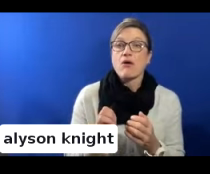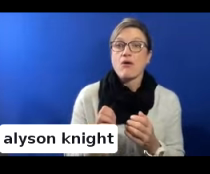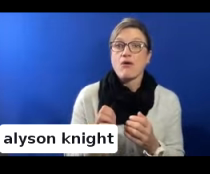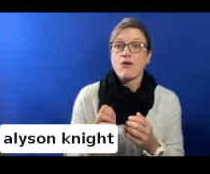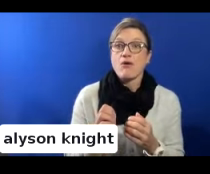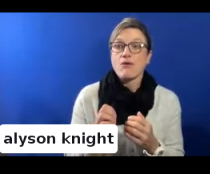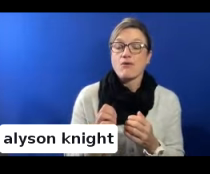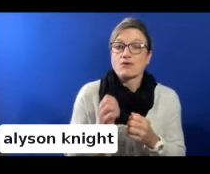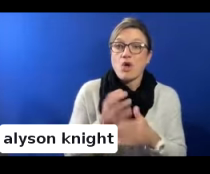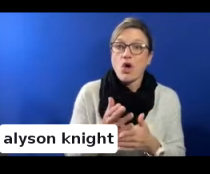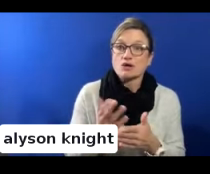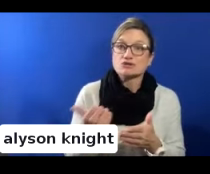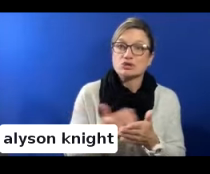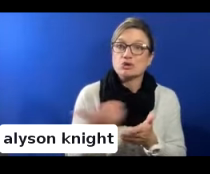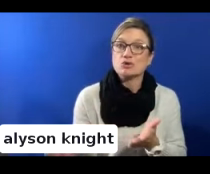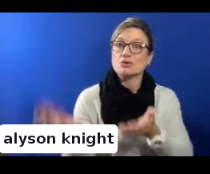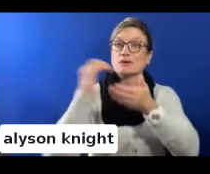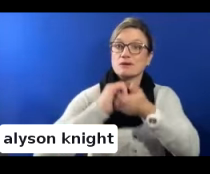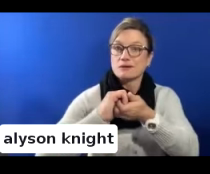with organization ABC.